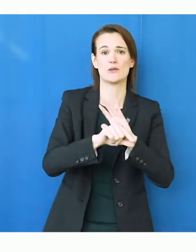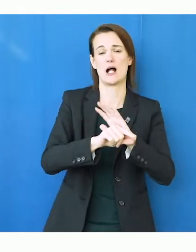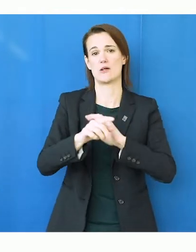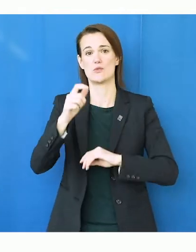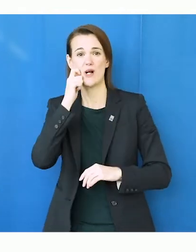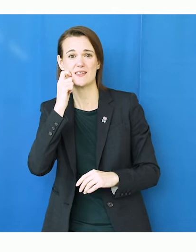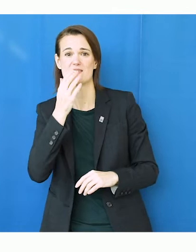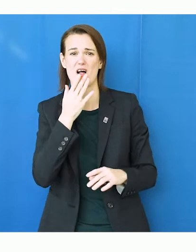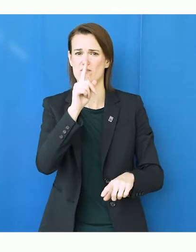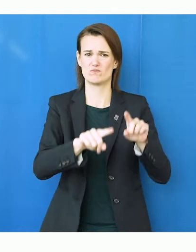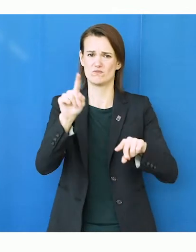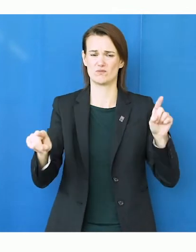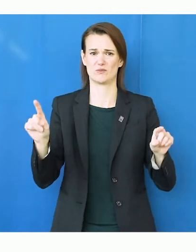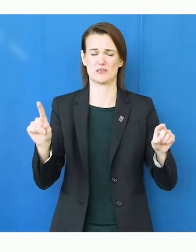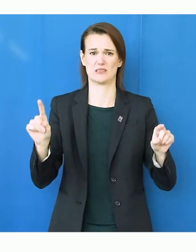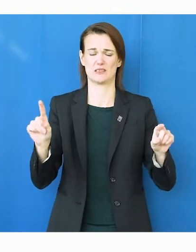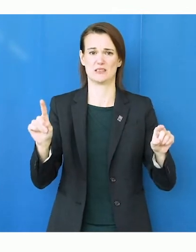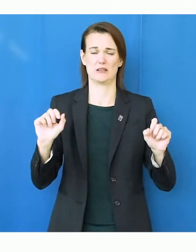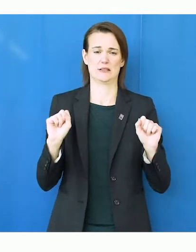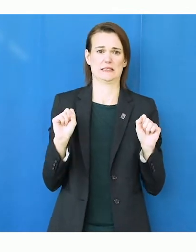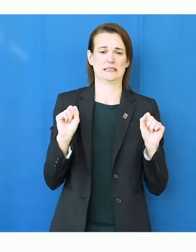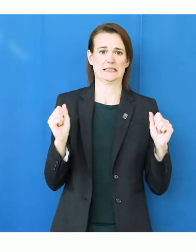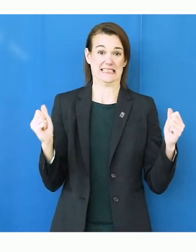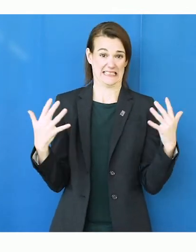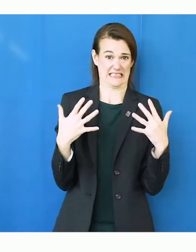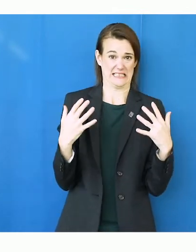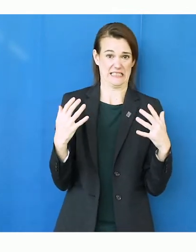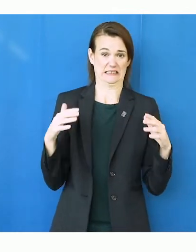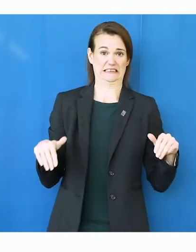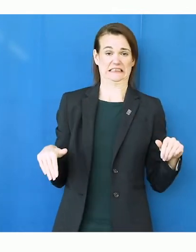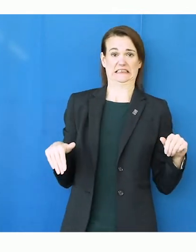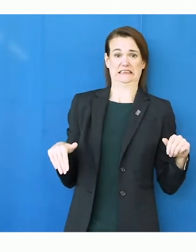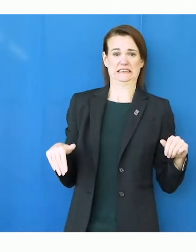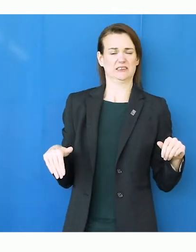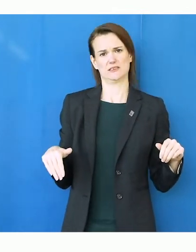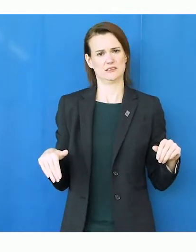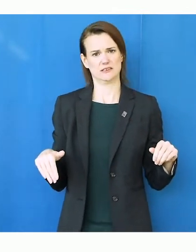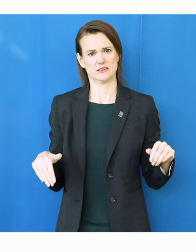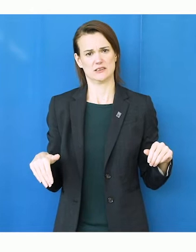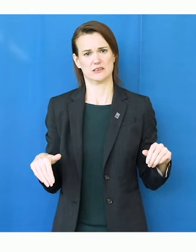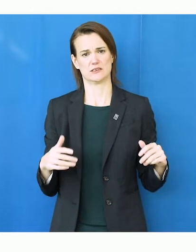We should not be intimidated with these changes in society but rather see this as a strength.